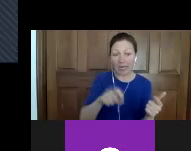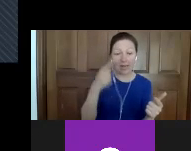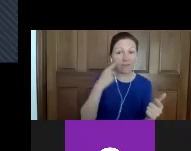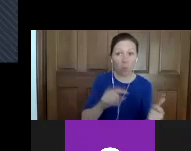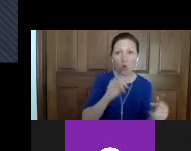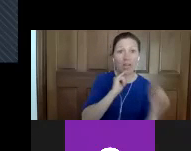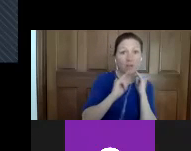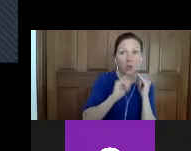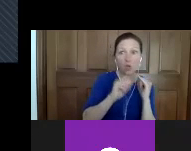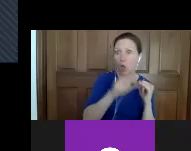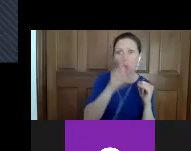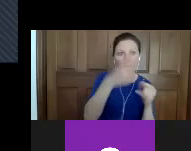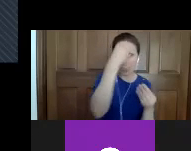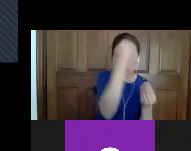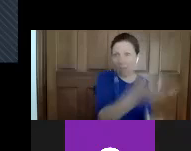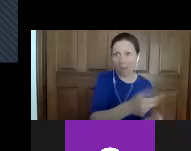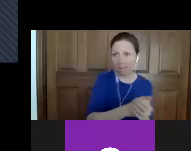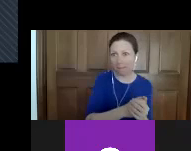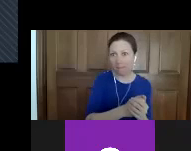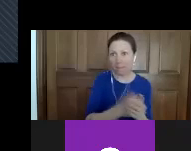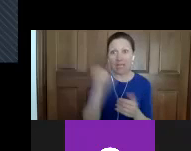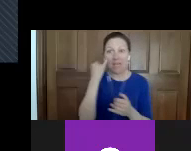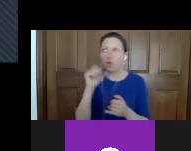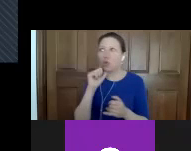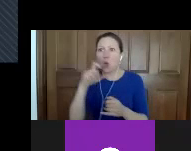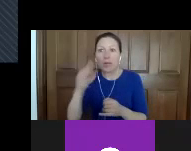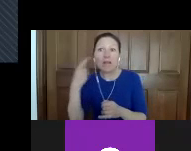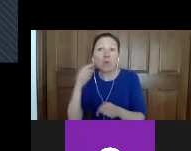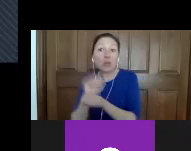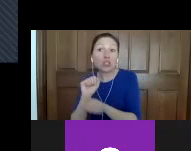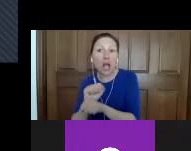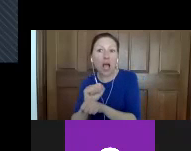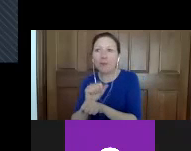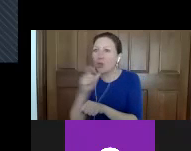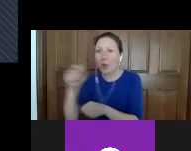job, you don't ever have to disclose at all. So it goes back to telling the employer what